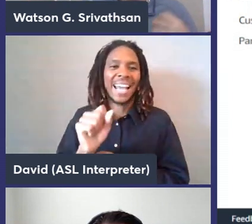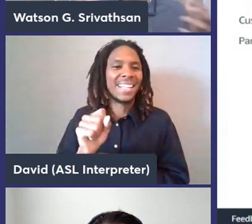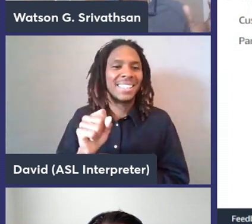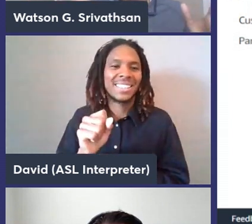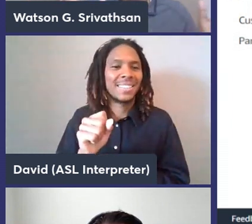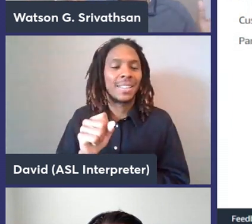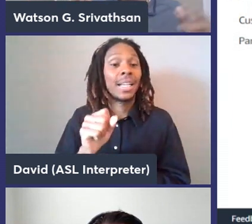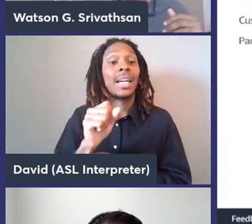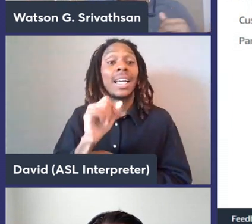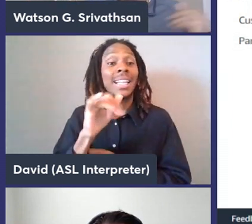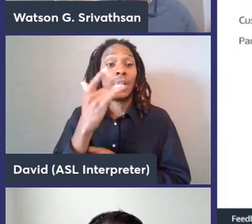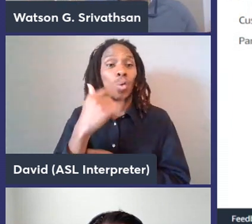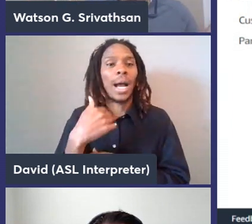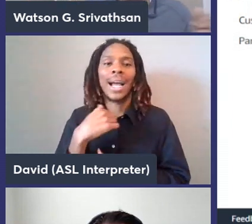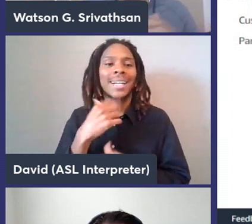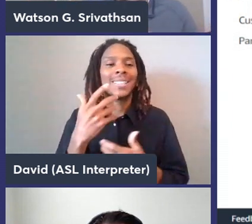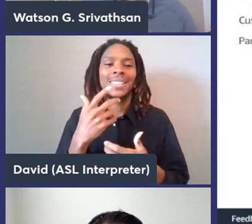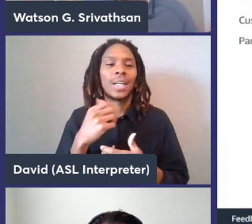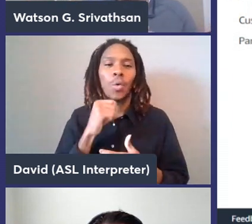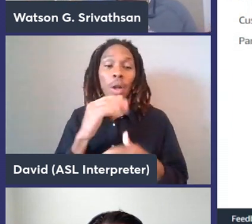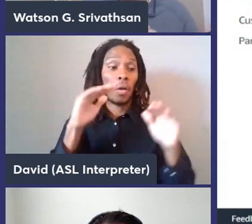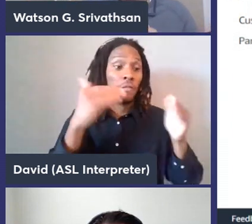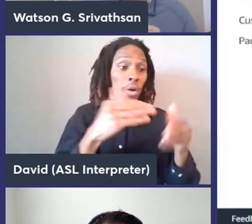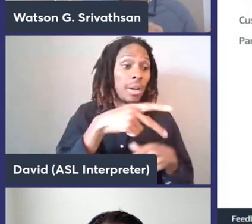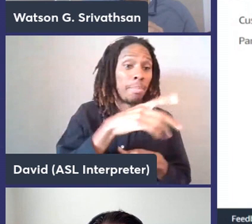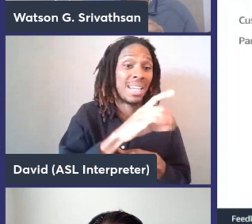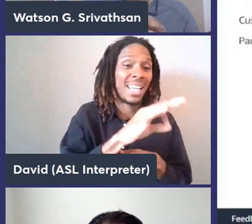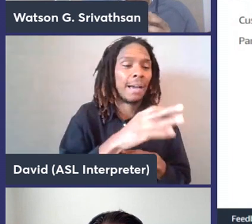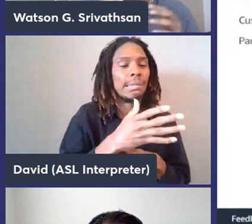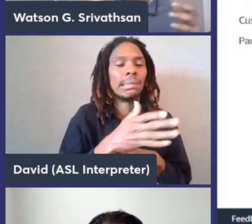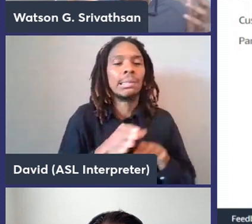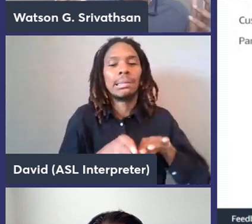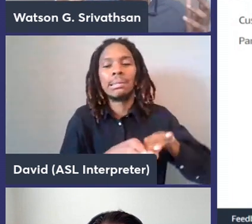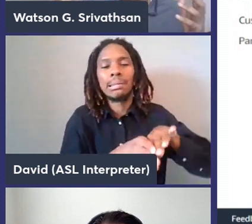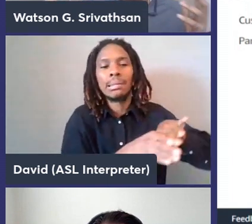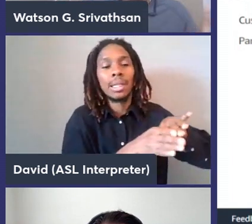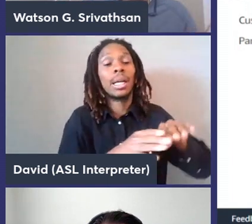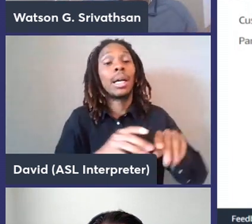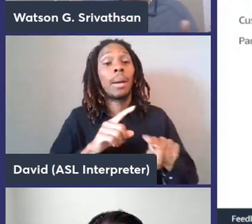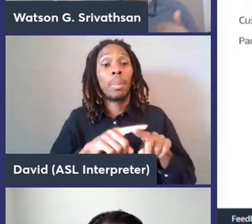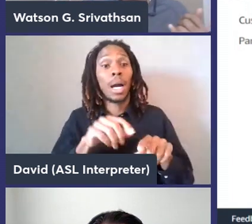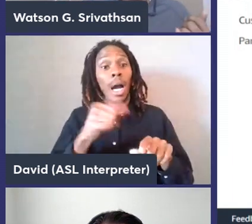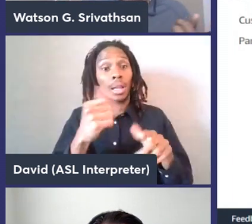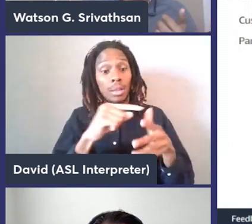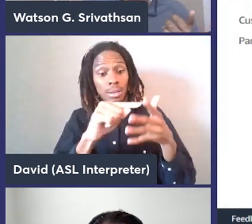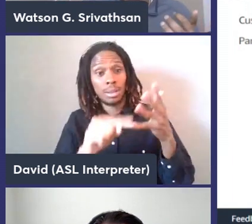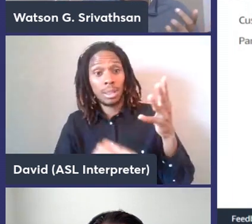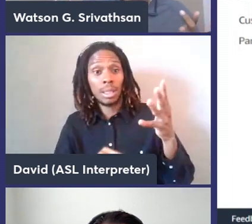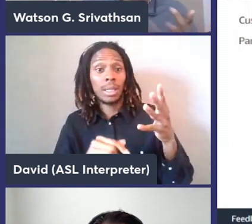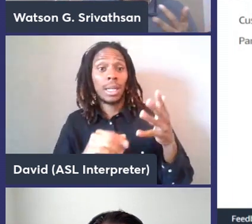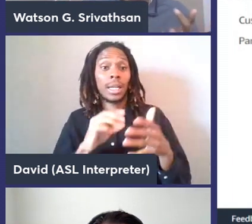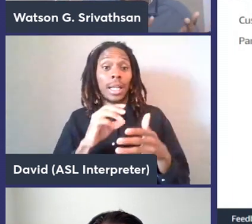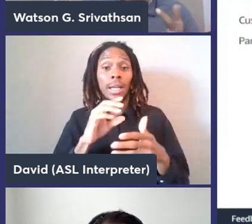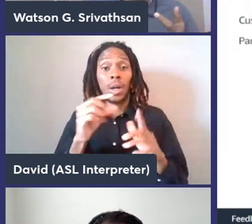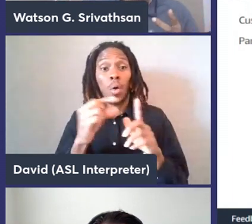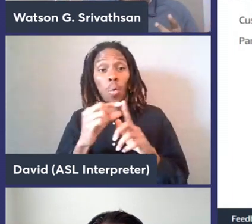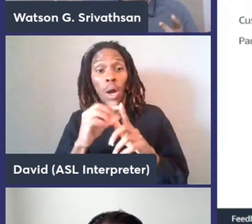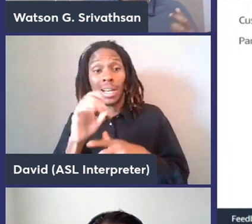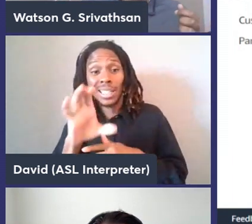and that's why we haven't focused on PDFs, whereas if you have anything that is editable, like Word doc, Excel, PowerPoint,